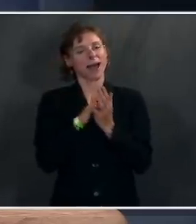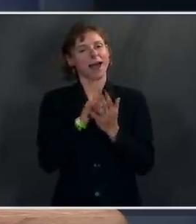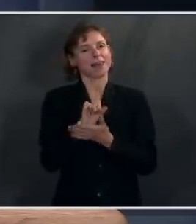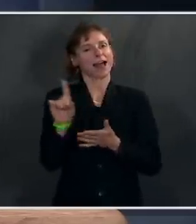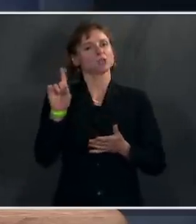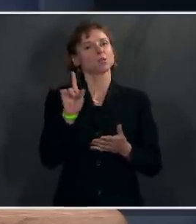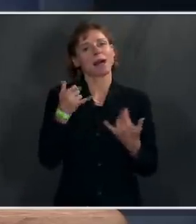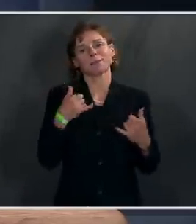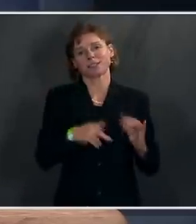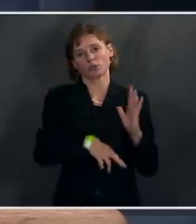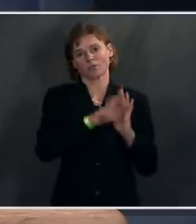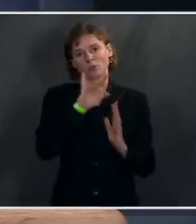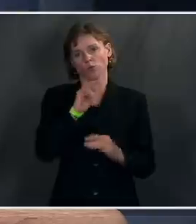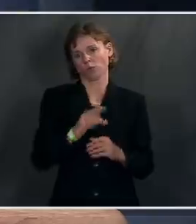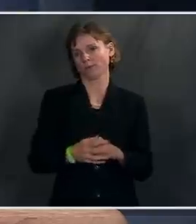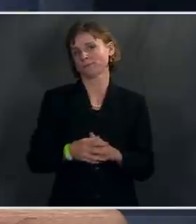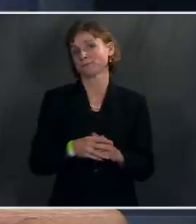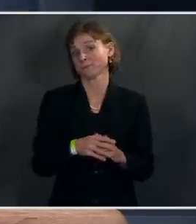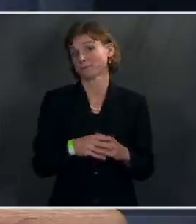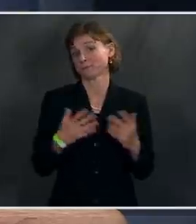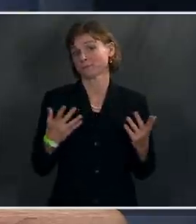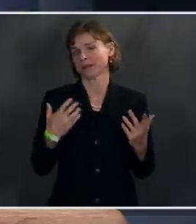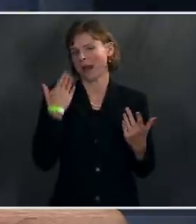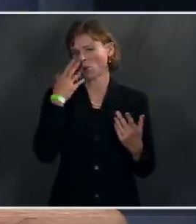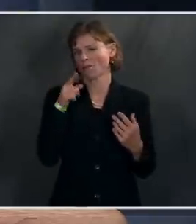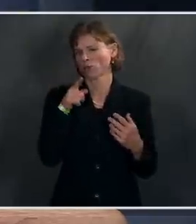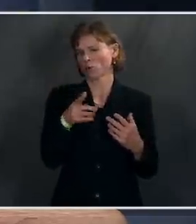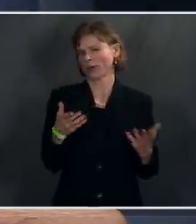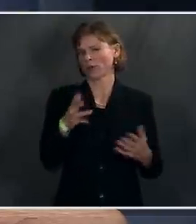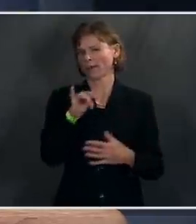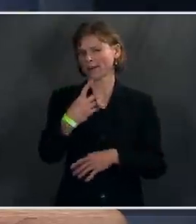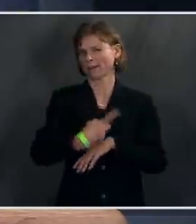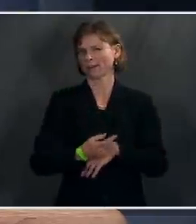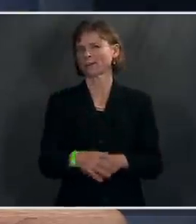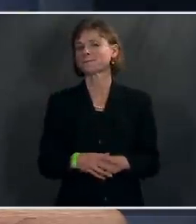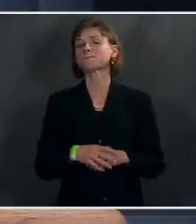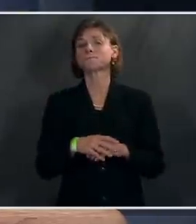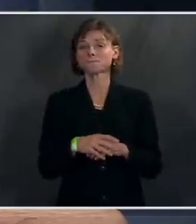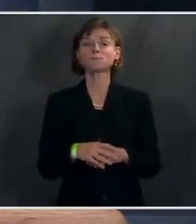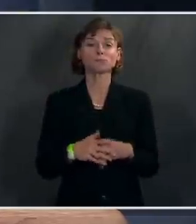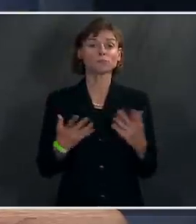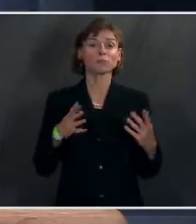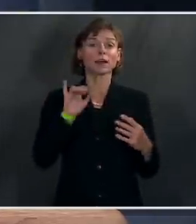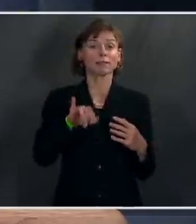as we talked about a little bit last week. I don't remember if you were here that day, but it was a question someone else asked.